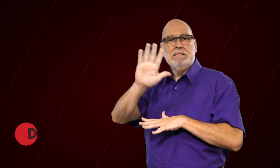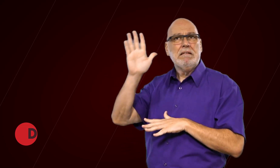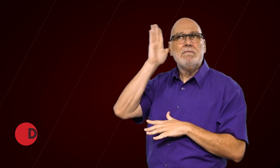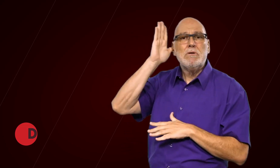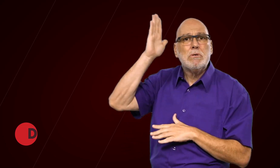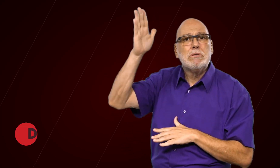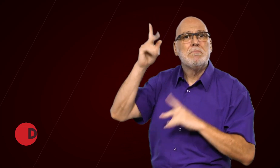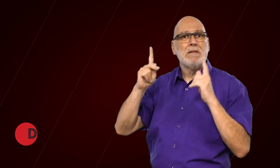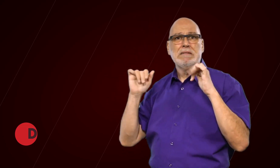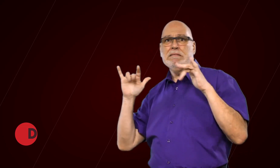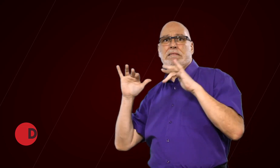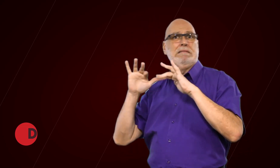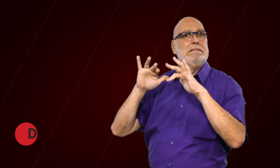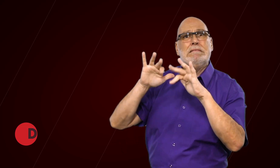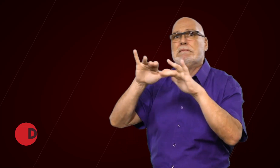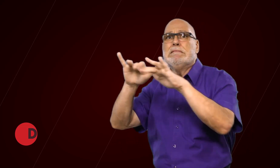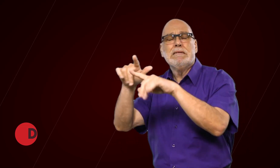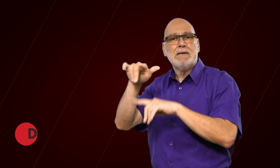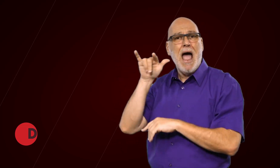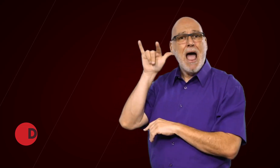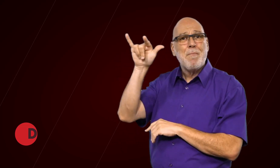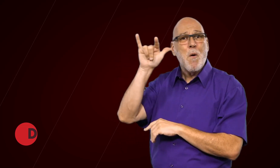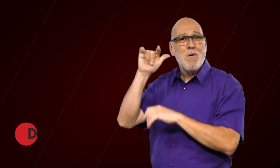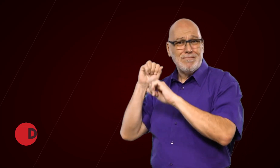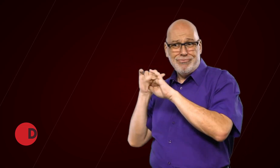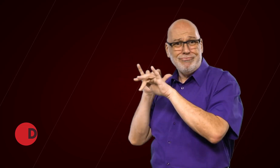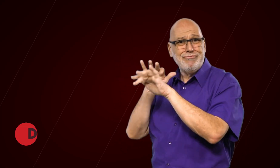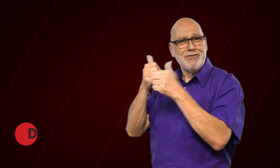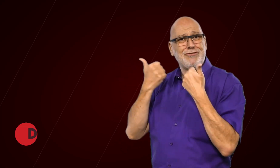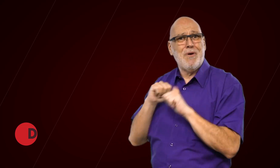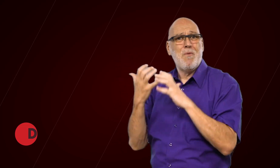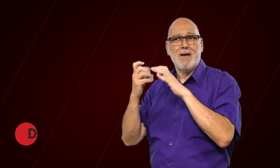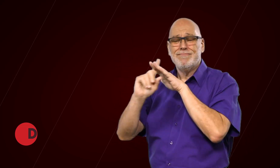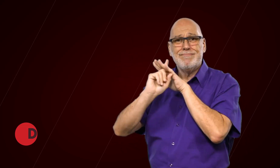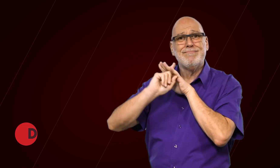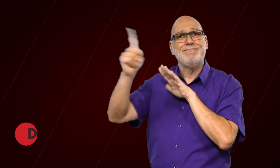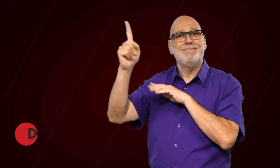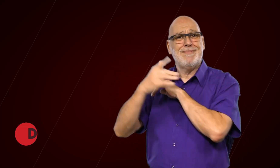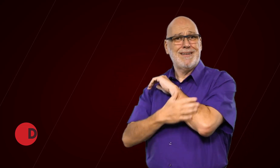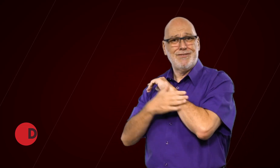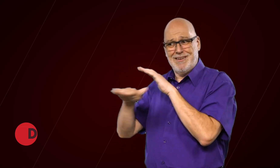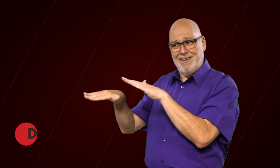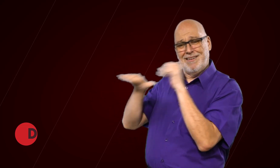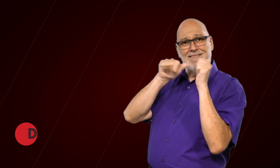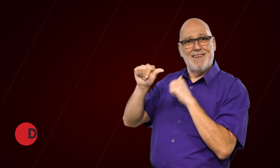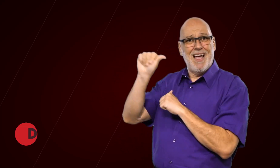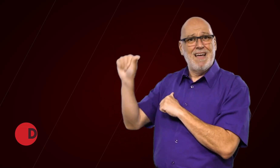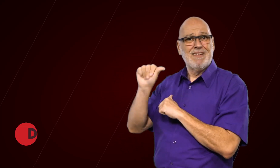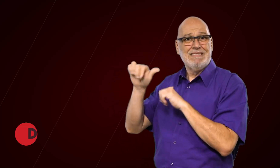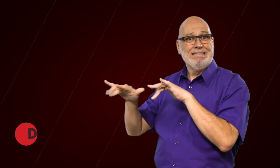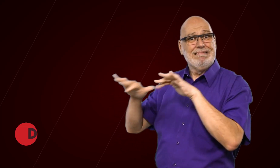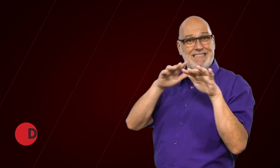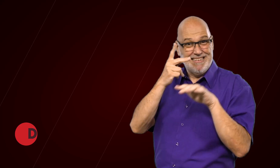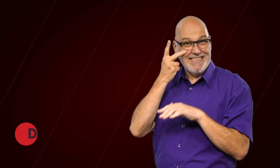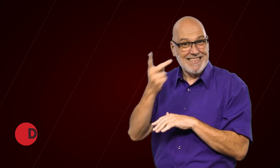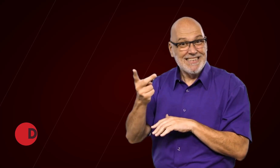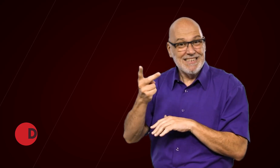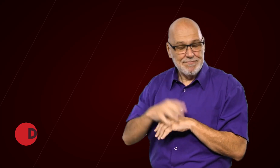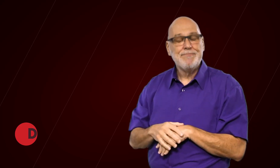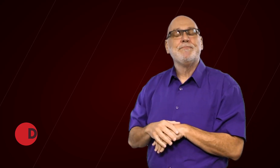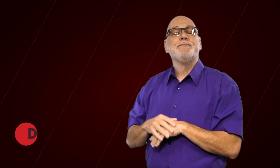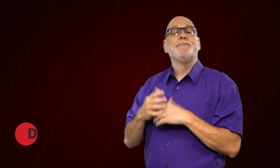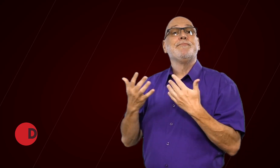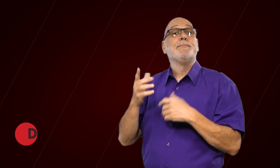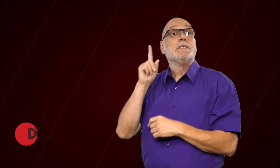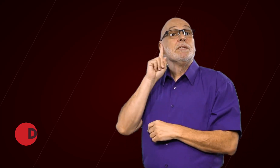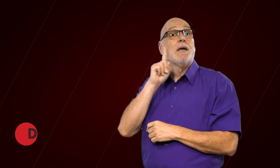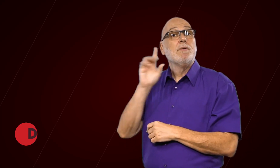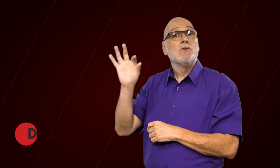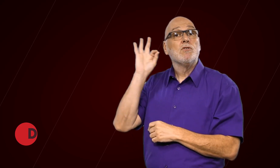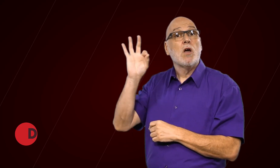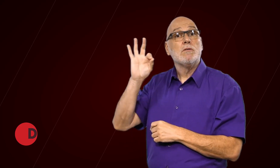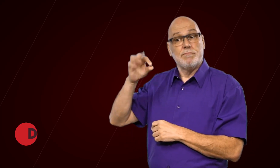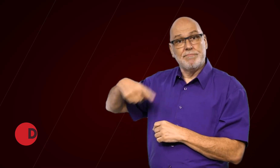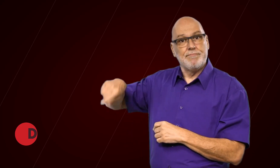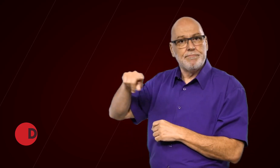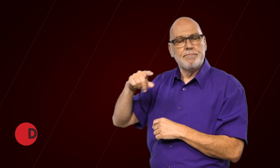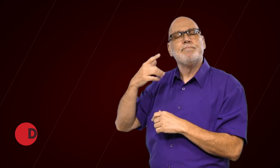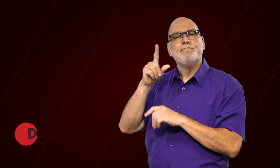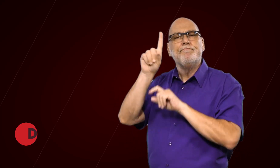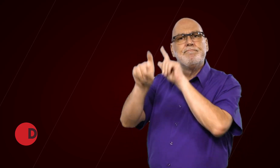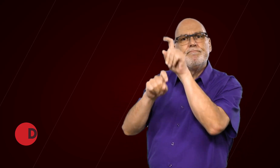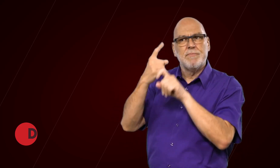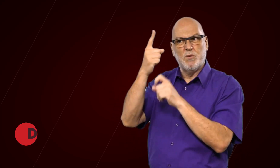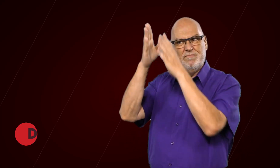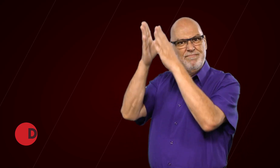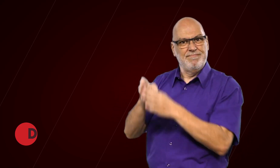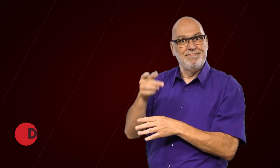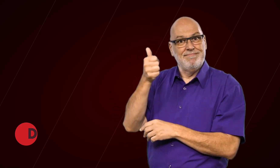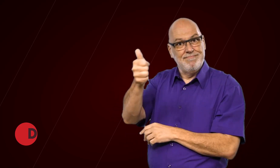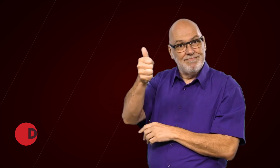may have seen Afghans, fearing for the future, race to the airport to try to